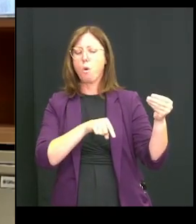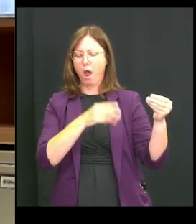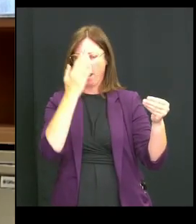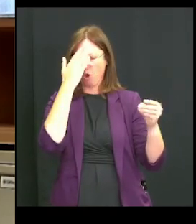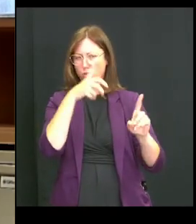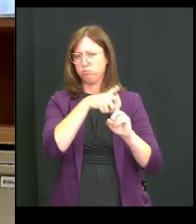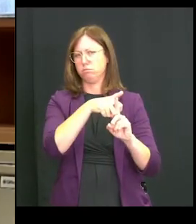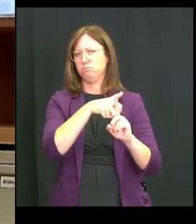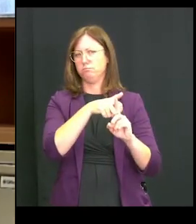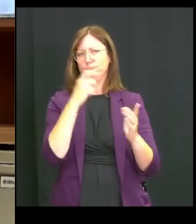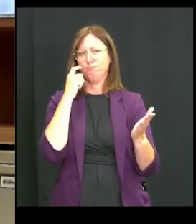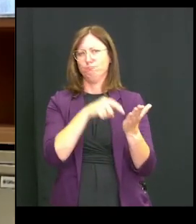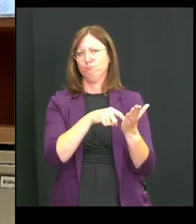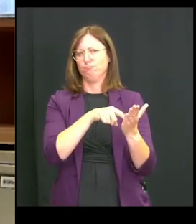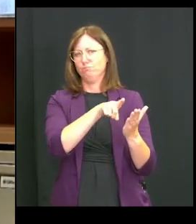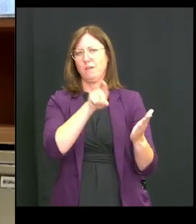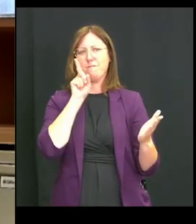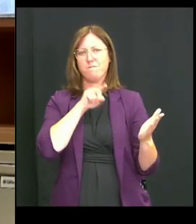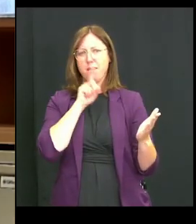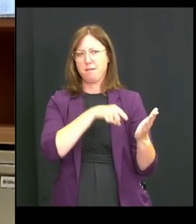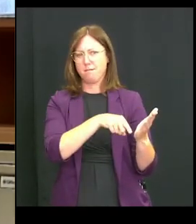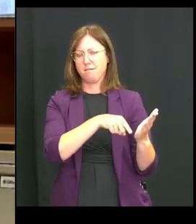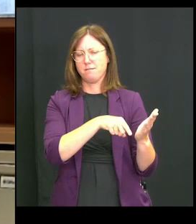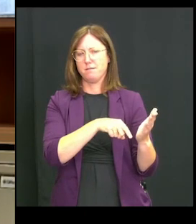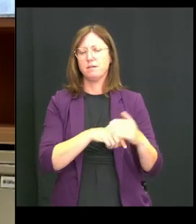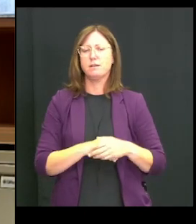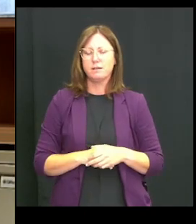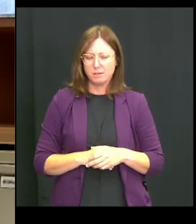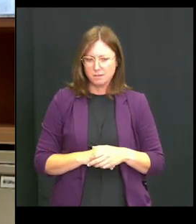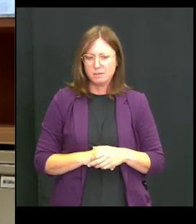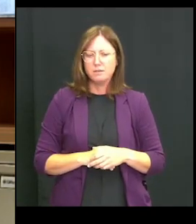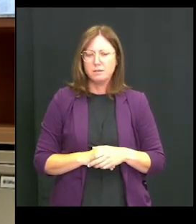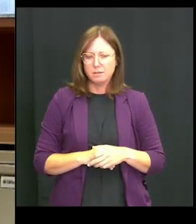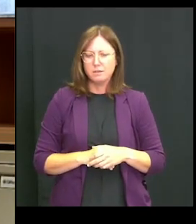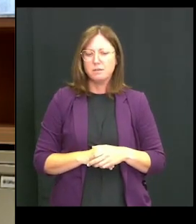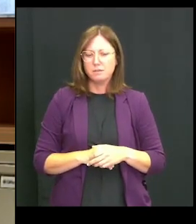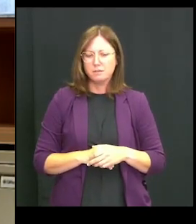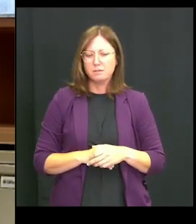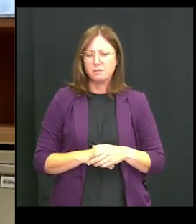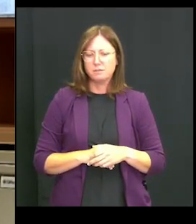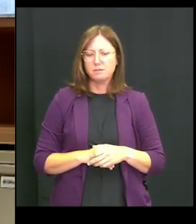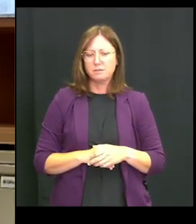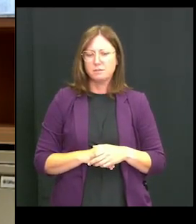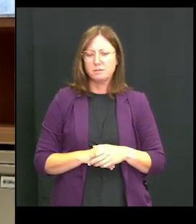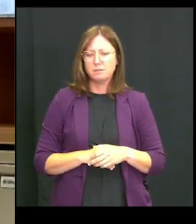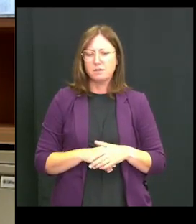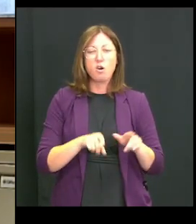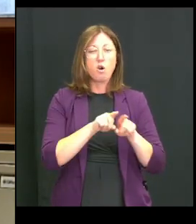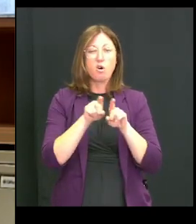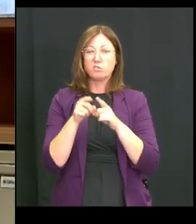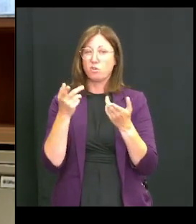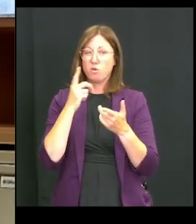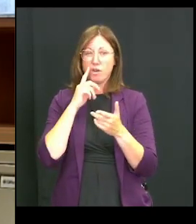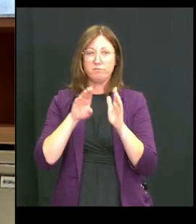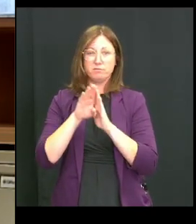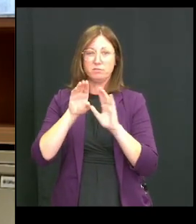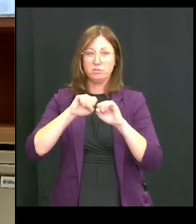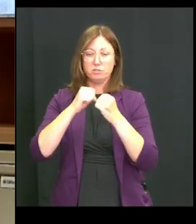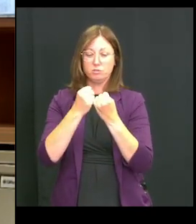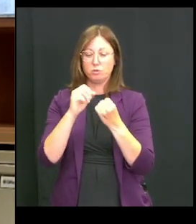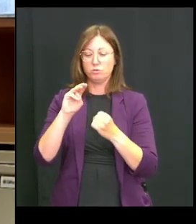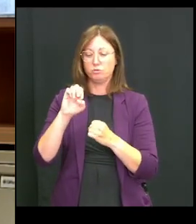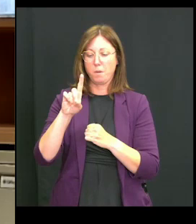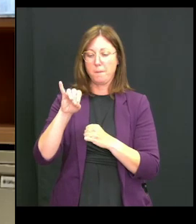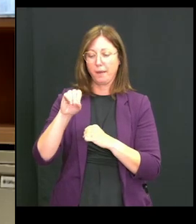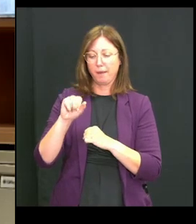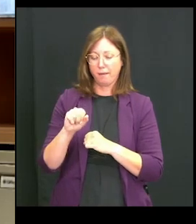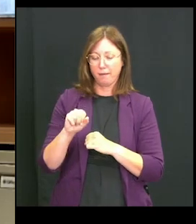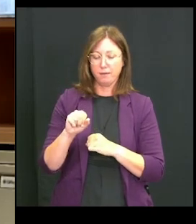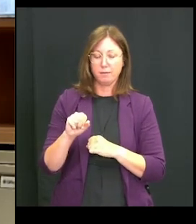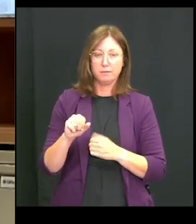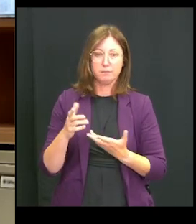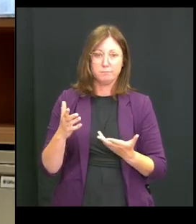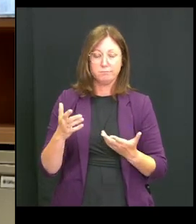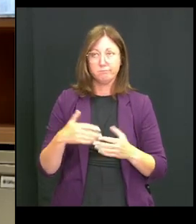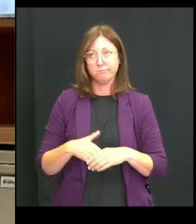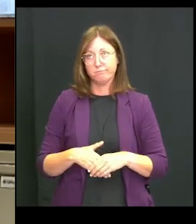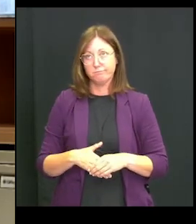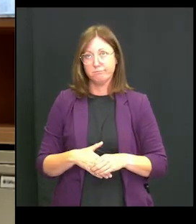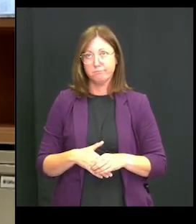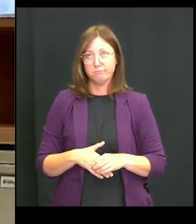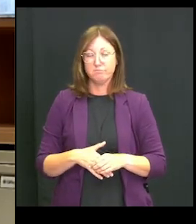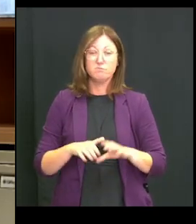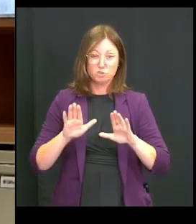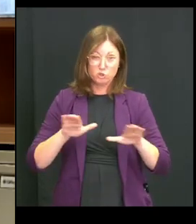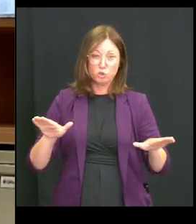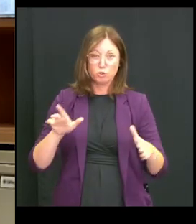So, you can imagine an analog for social media. Young children are going to be on social media,